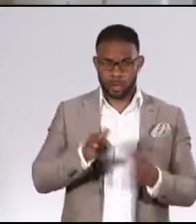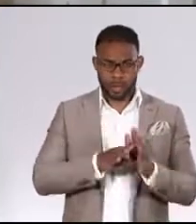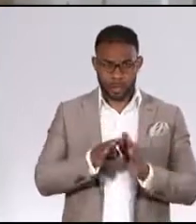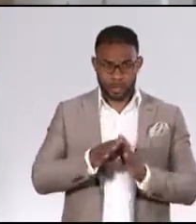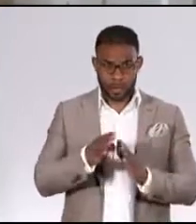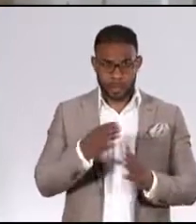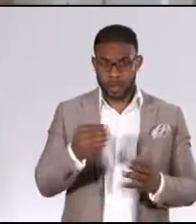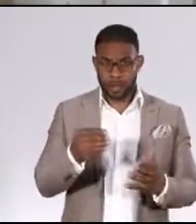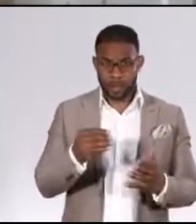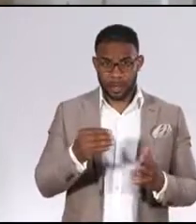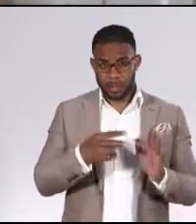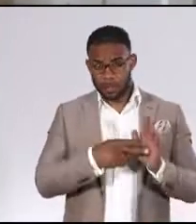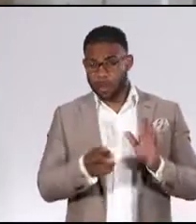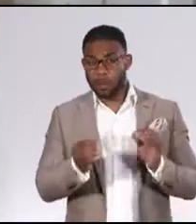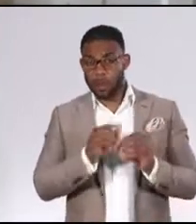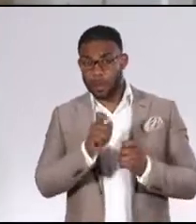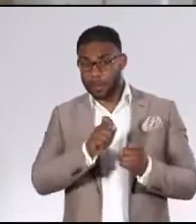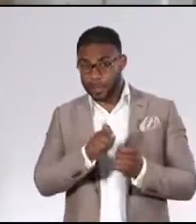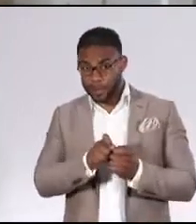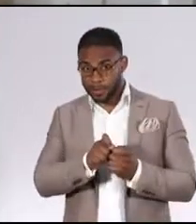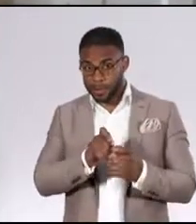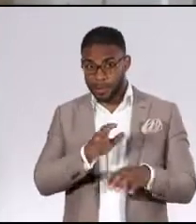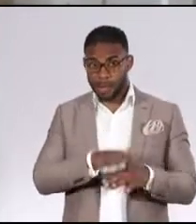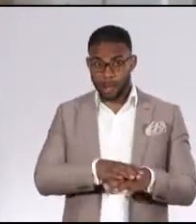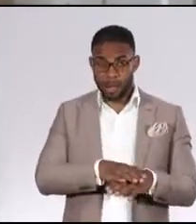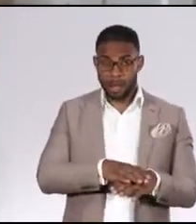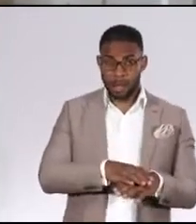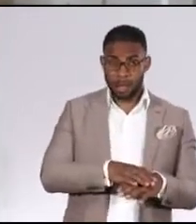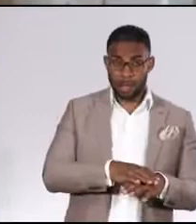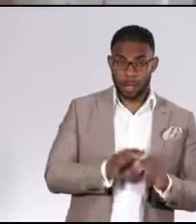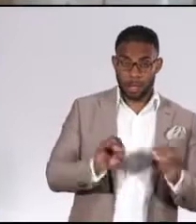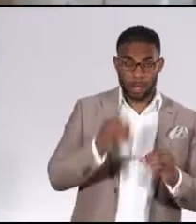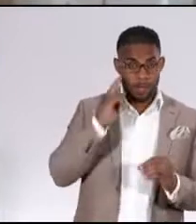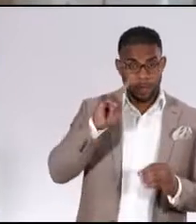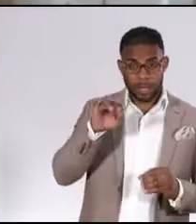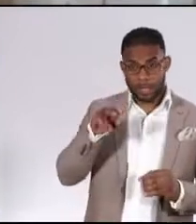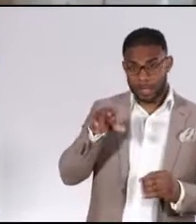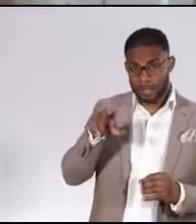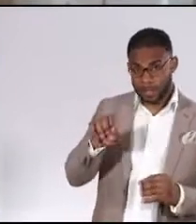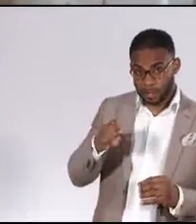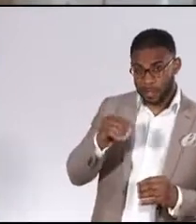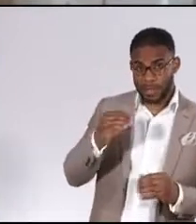reflect more specifically on uh the office of tissue uh and advanced therapies